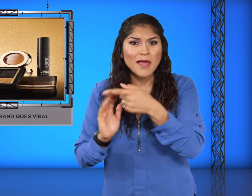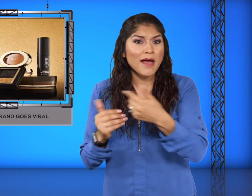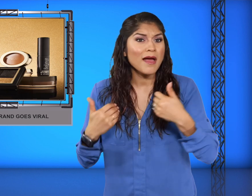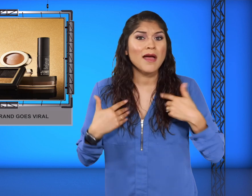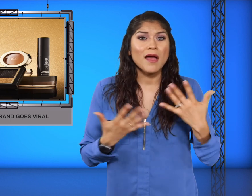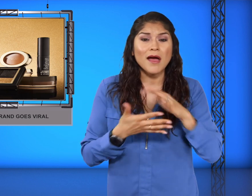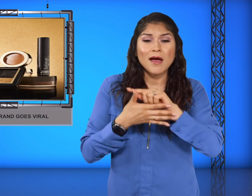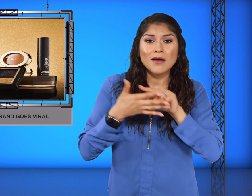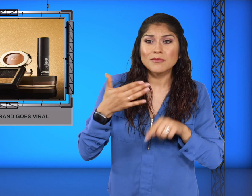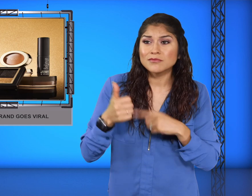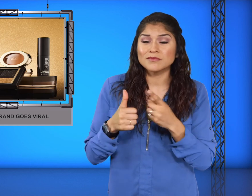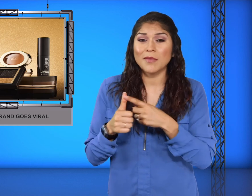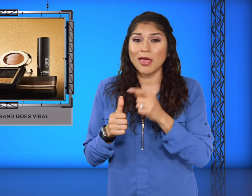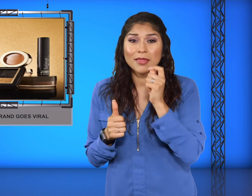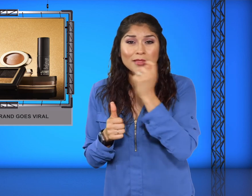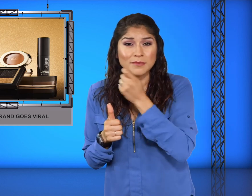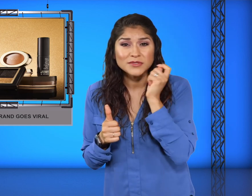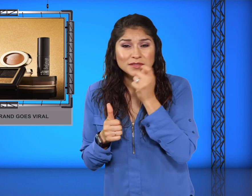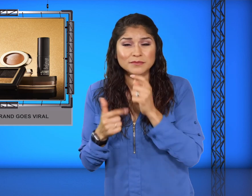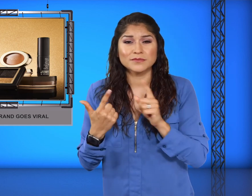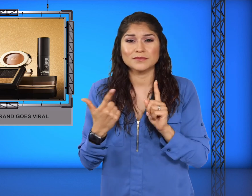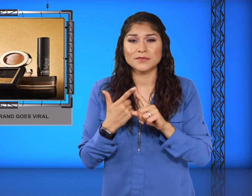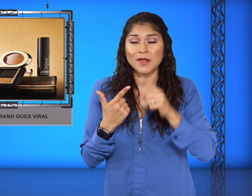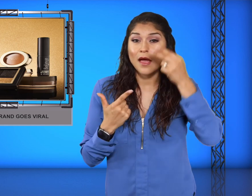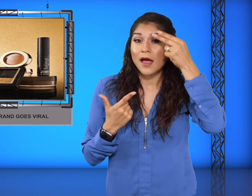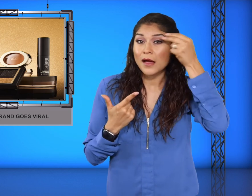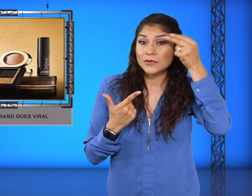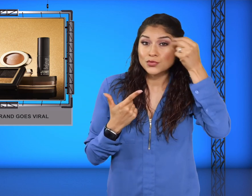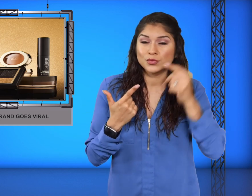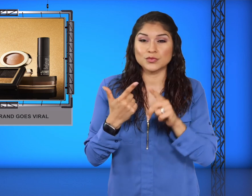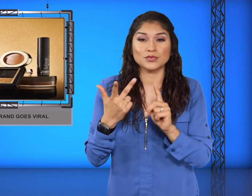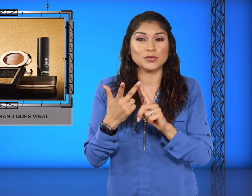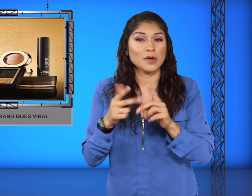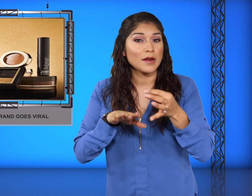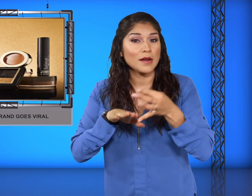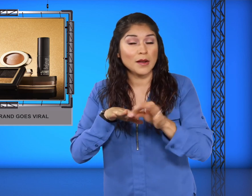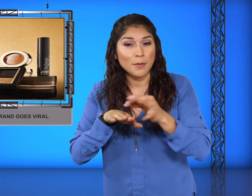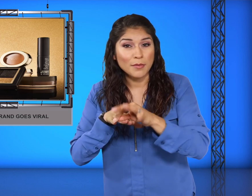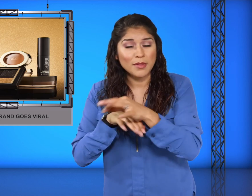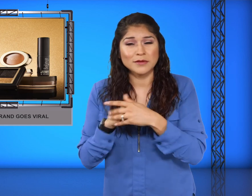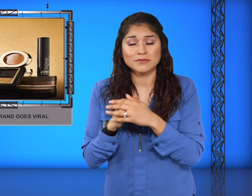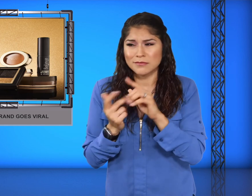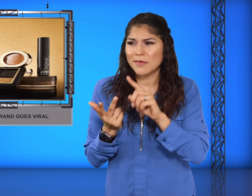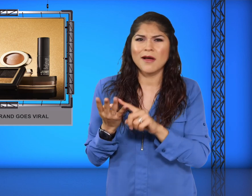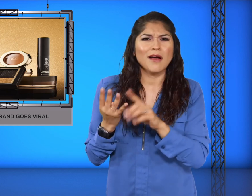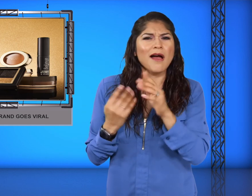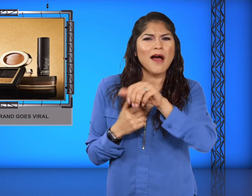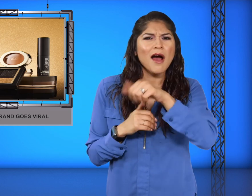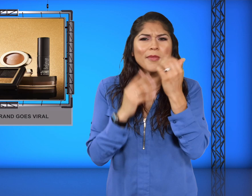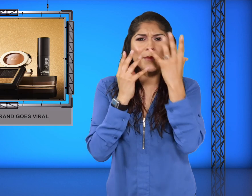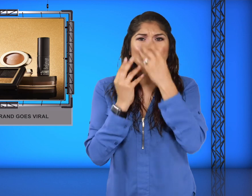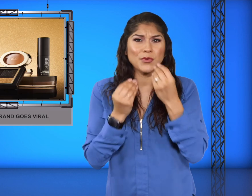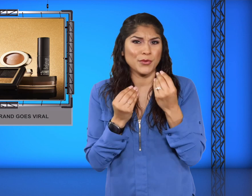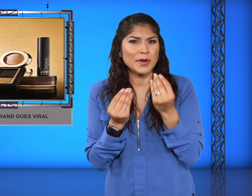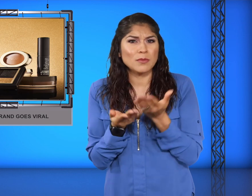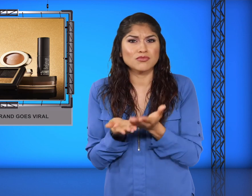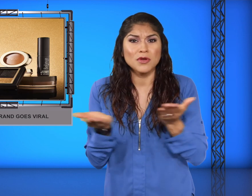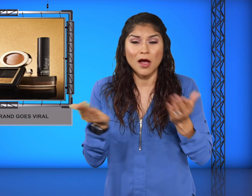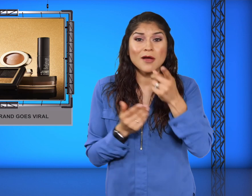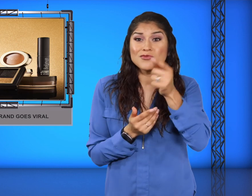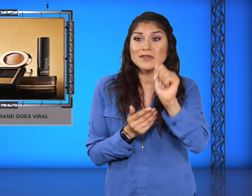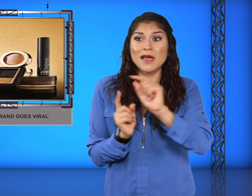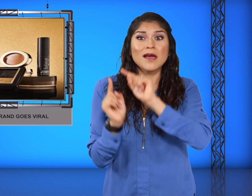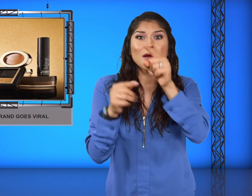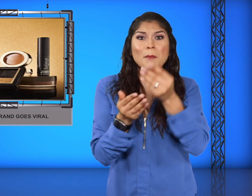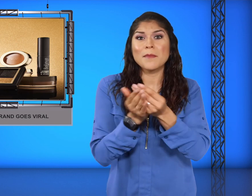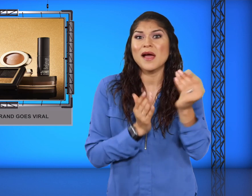It's a private label line of lipsticks, eyeshadows, nail polishes and other beauty products that